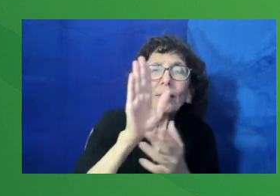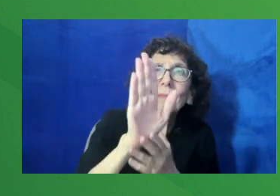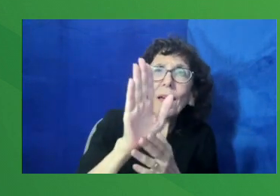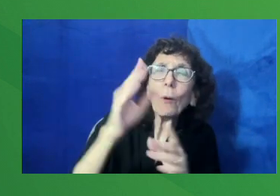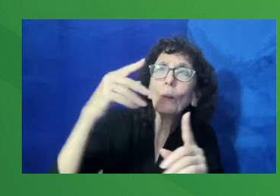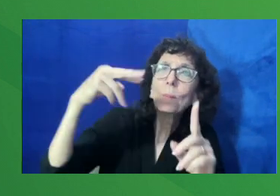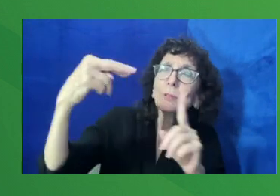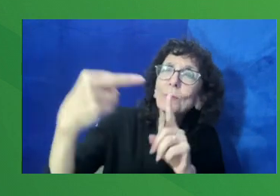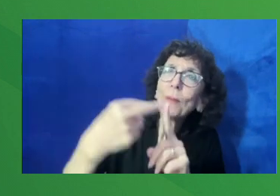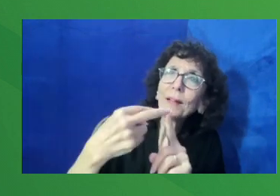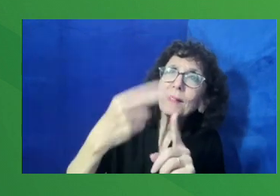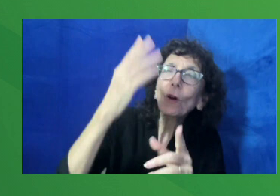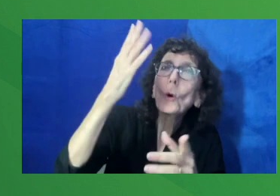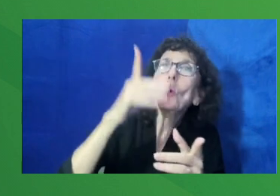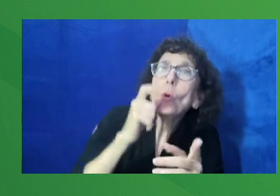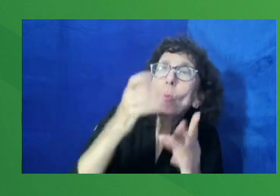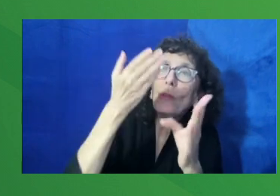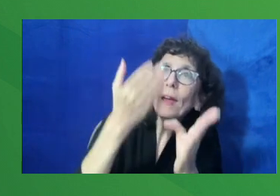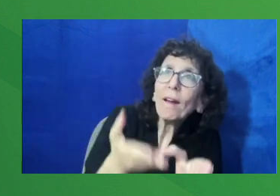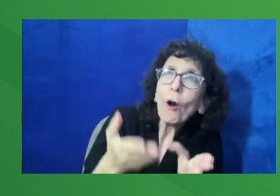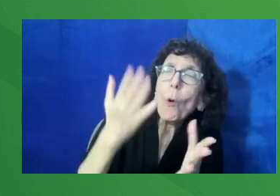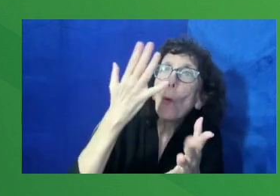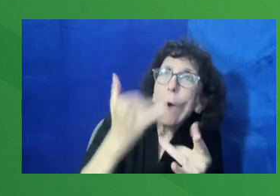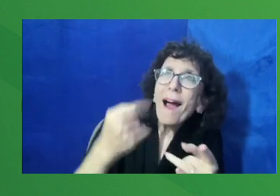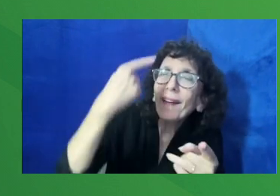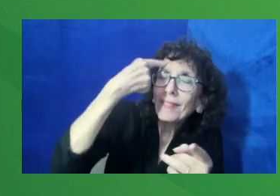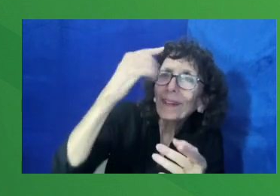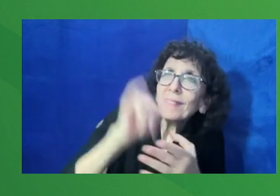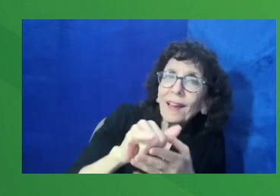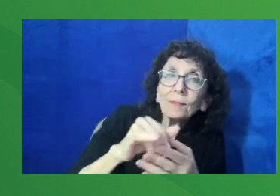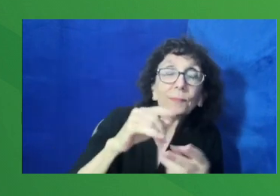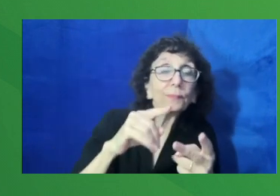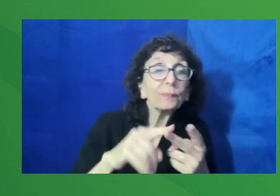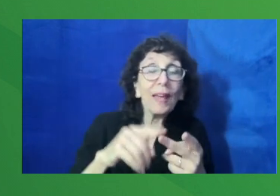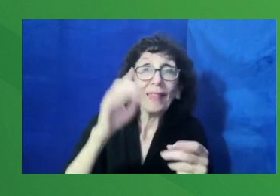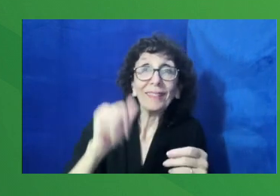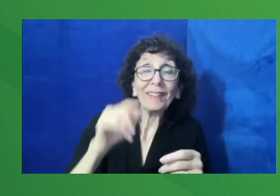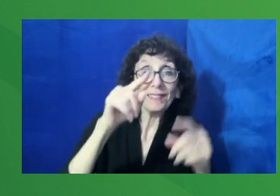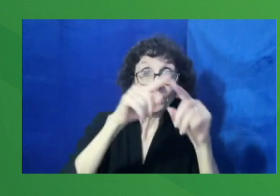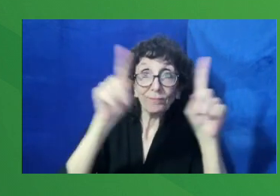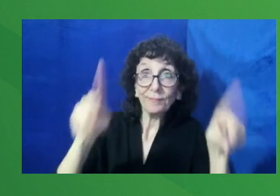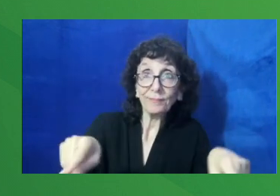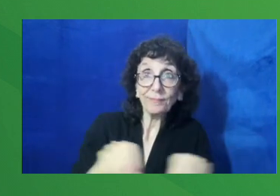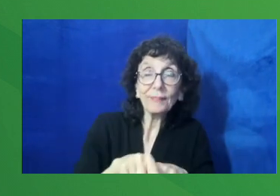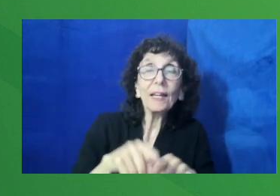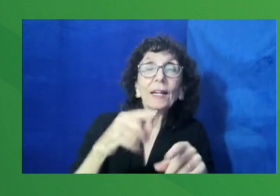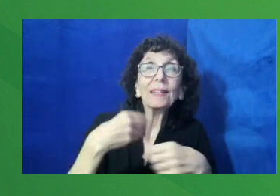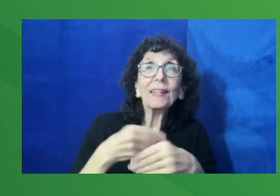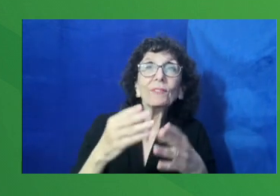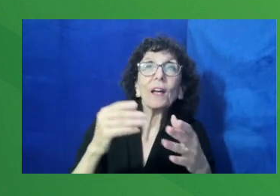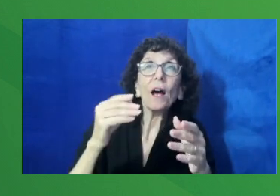Also, the PEER method creates a structured and intentional approach for how we can teach about